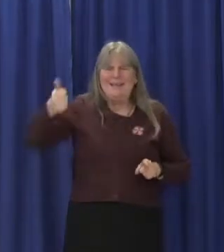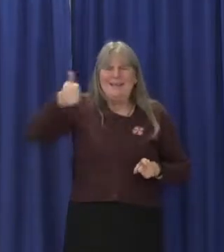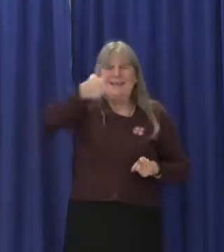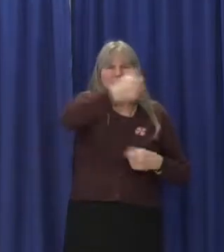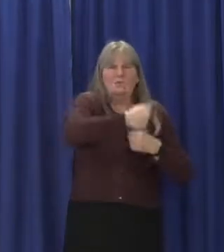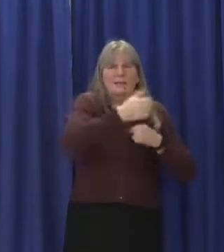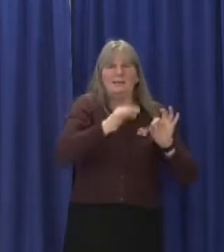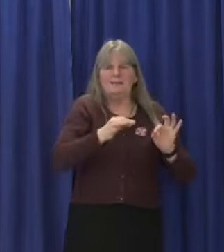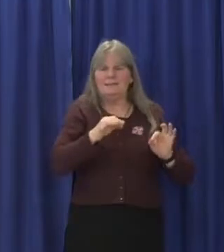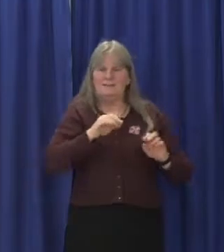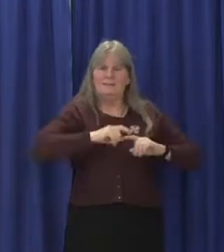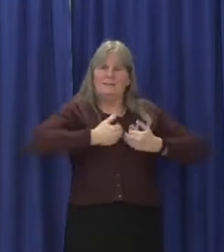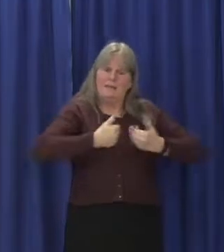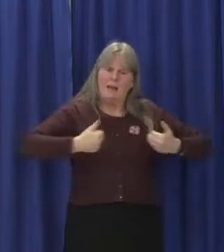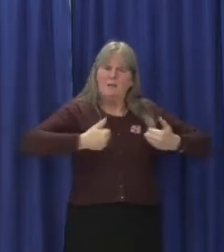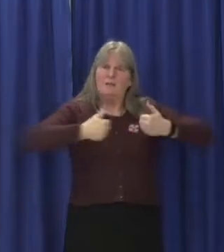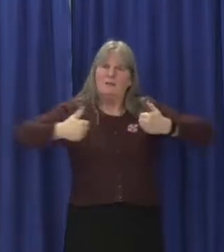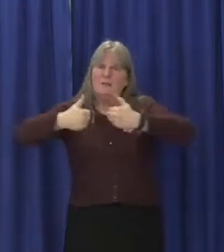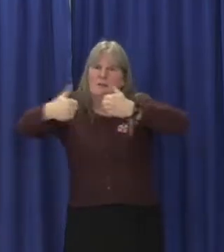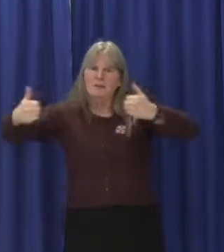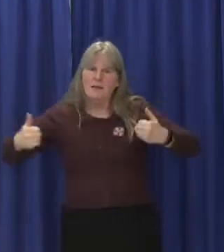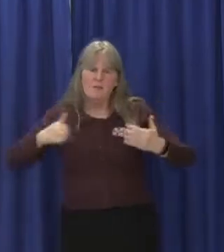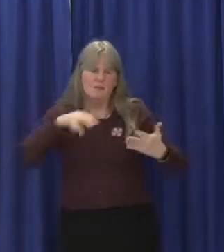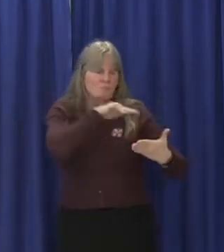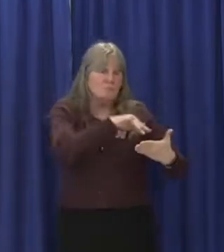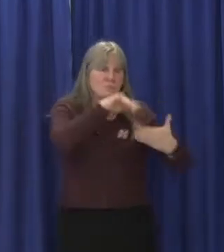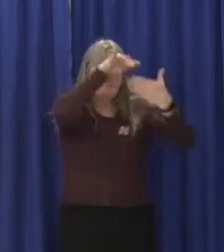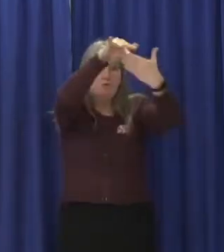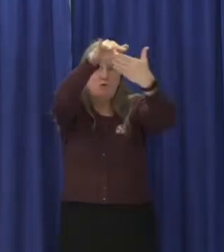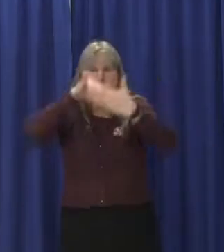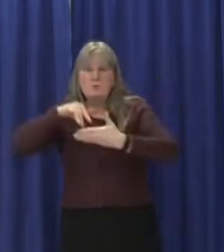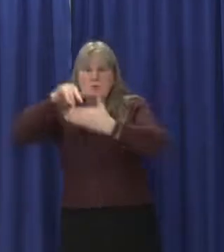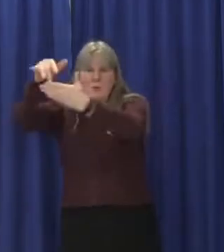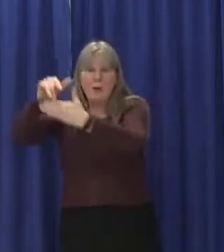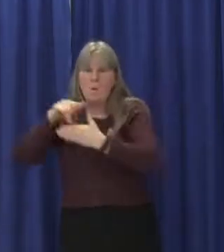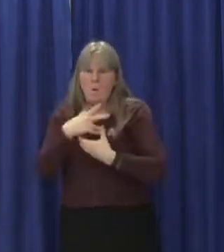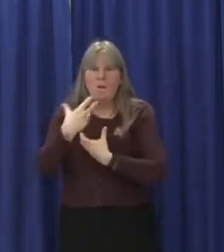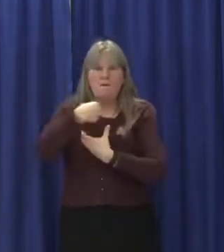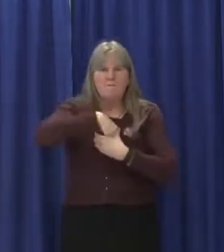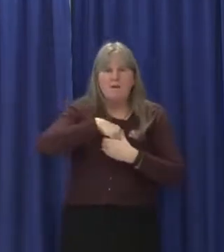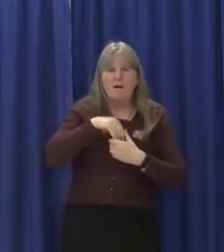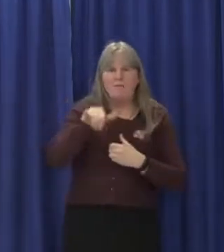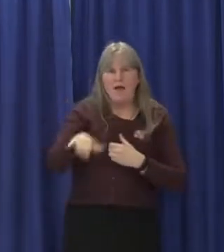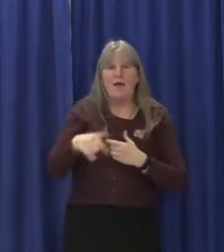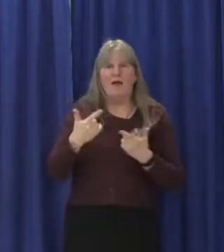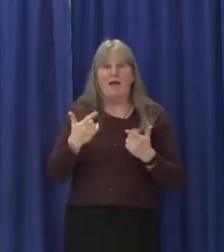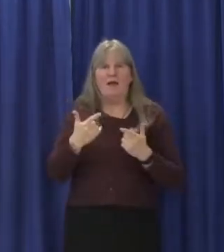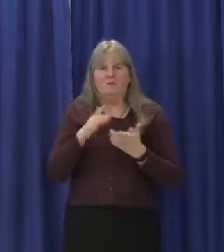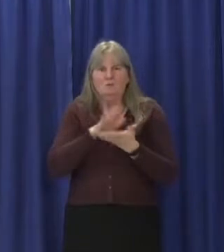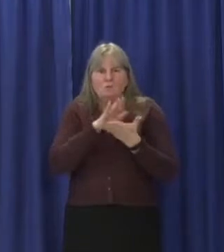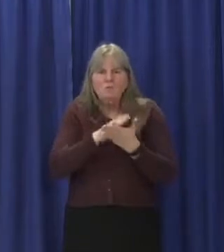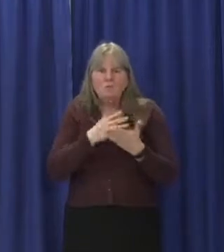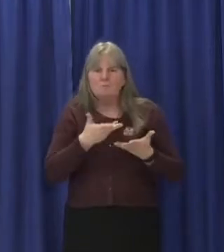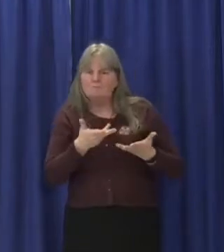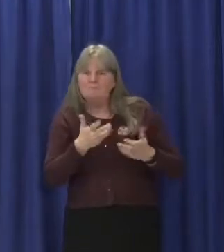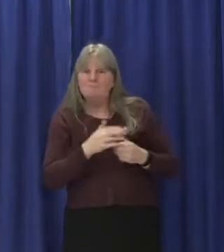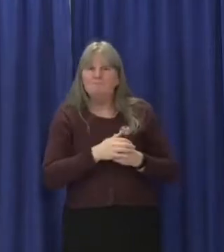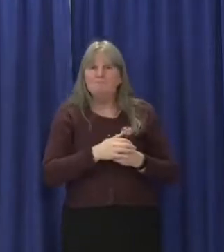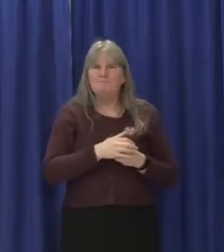I know that the Minister is involved in stakeholder conversations, and, you know, garnering the best practices